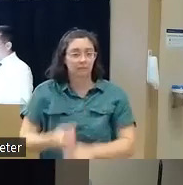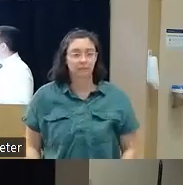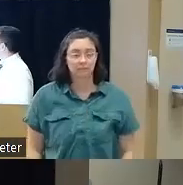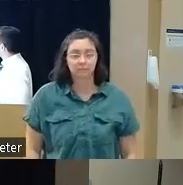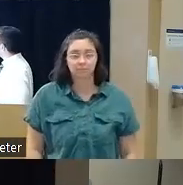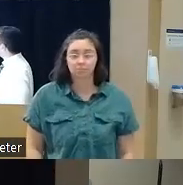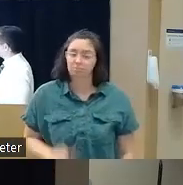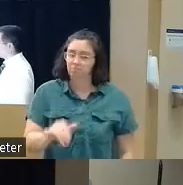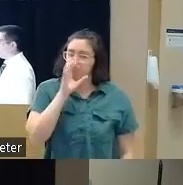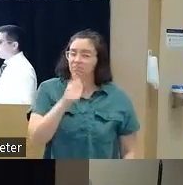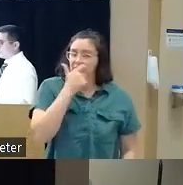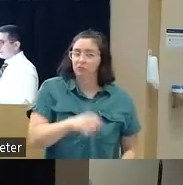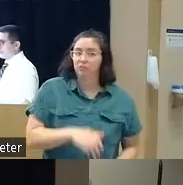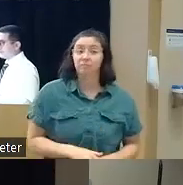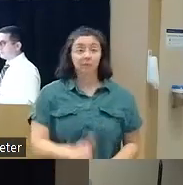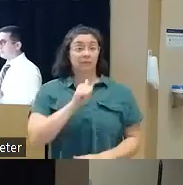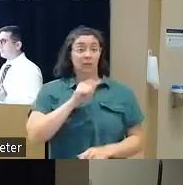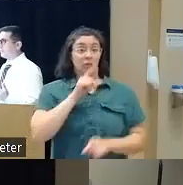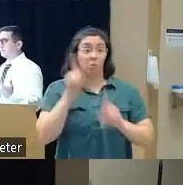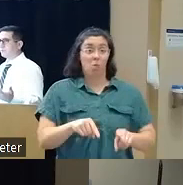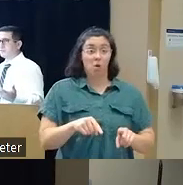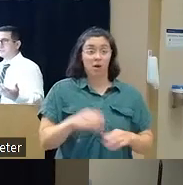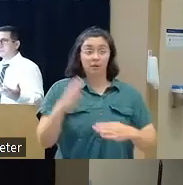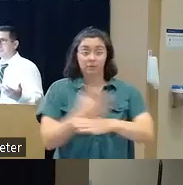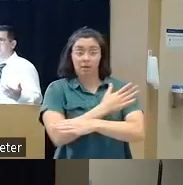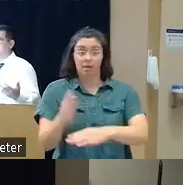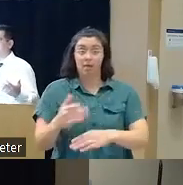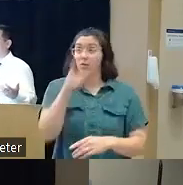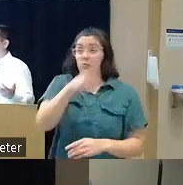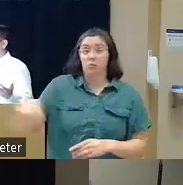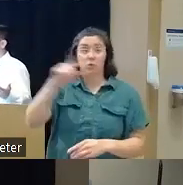when we looked at self-reported scale so for the clinicians in the room we're terrible